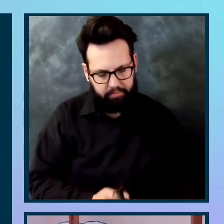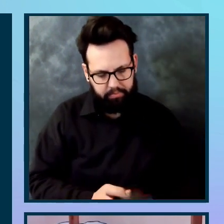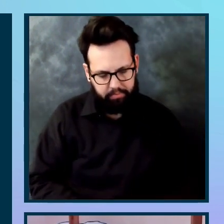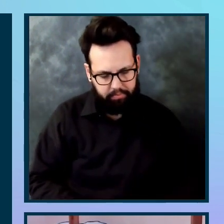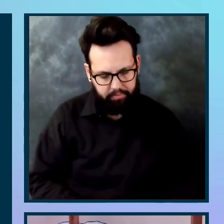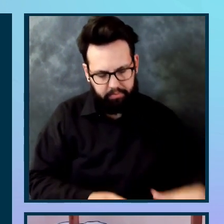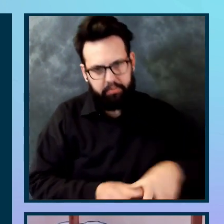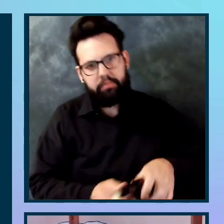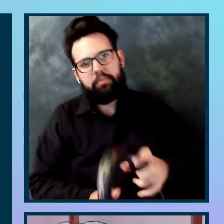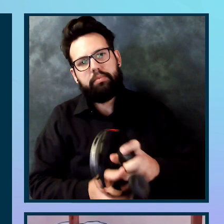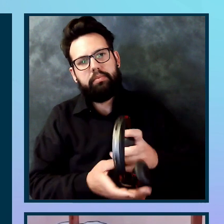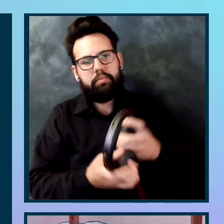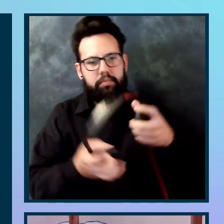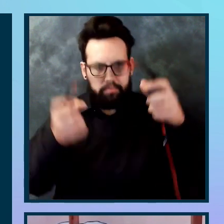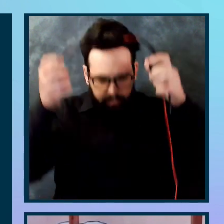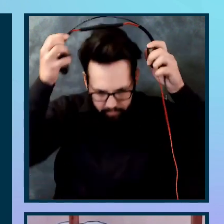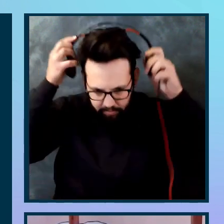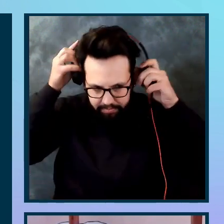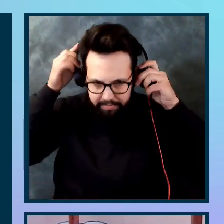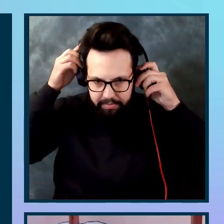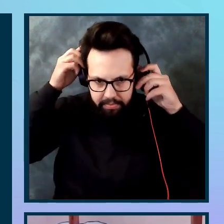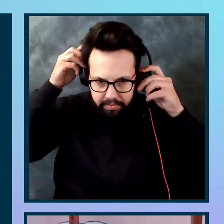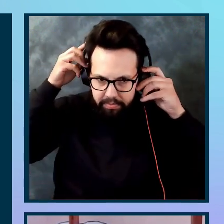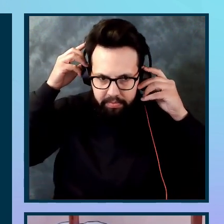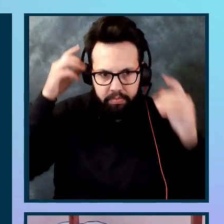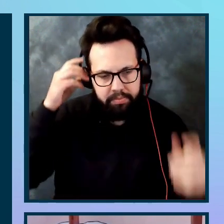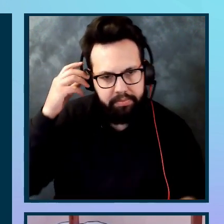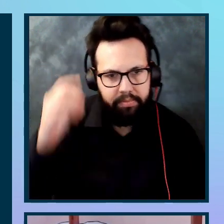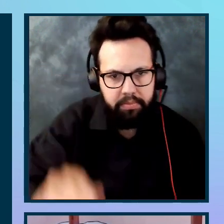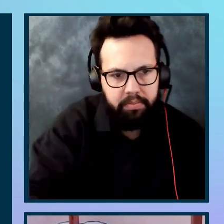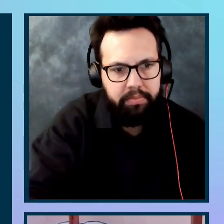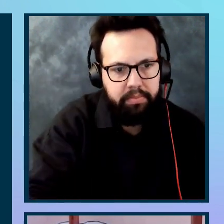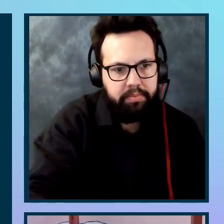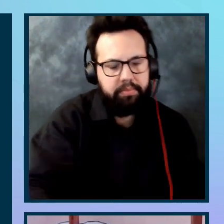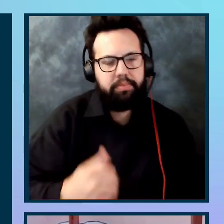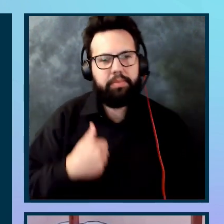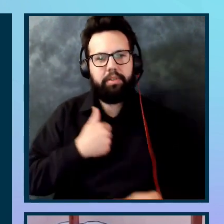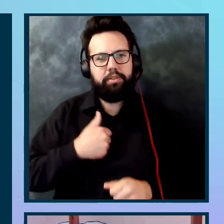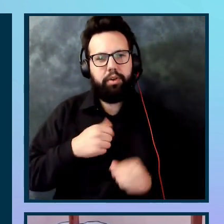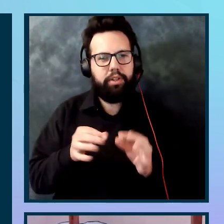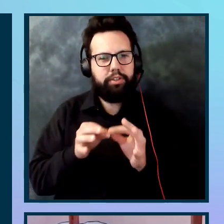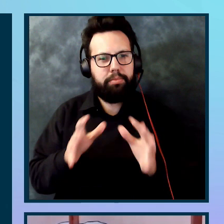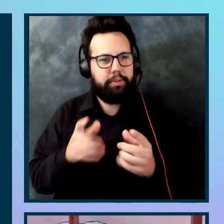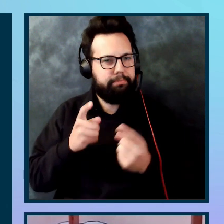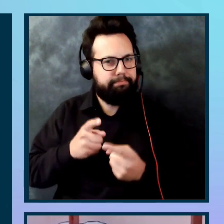and then there's a Password input and a LOG IN button. For each of the distinct elements in this design,